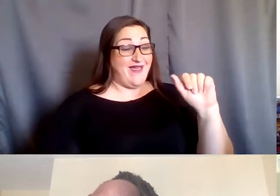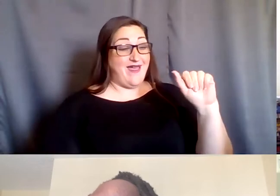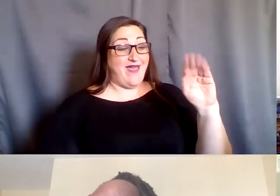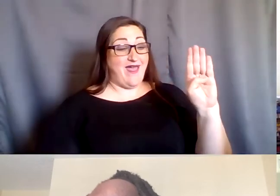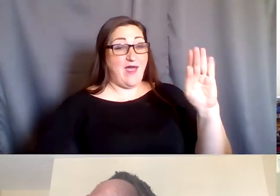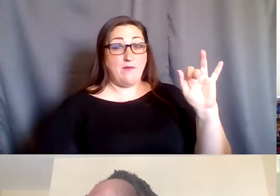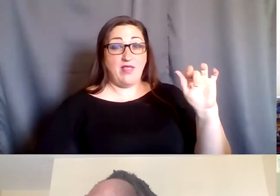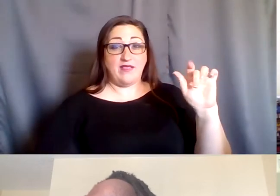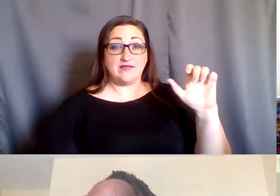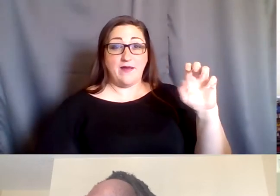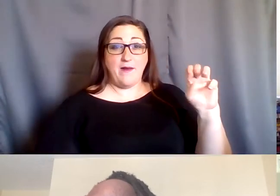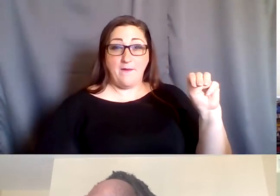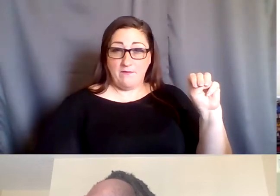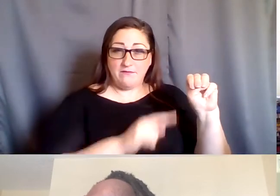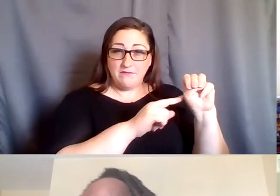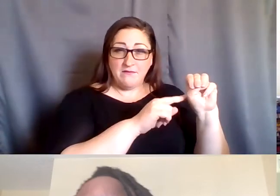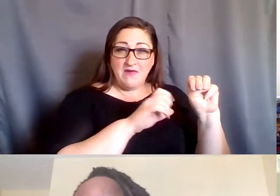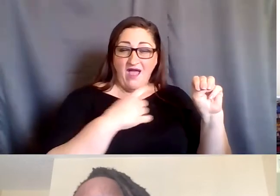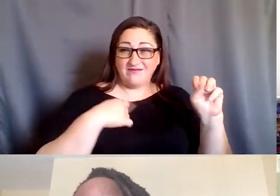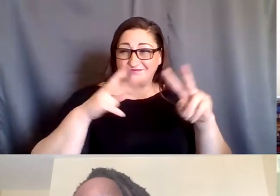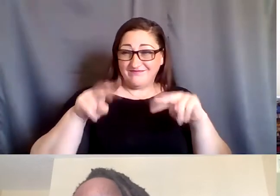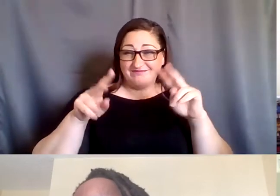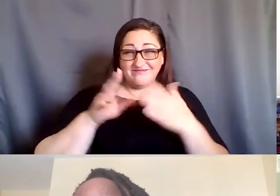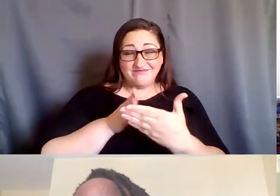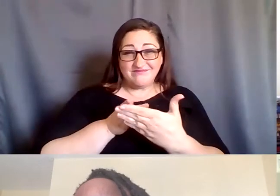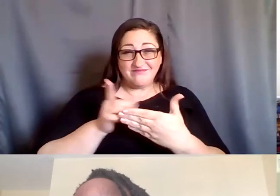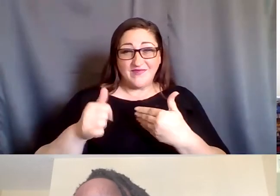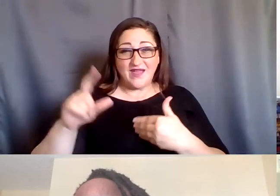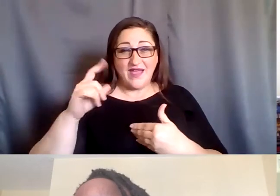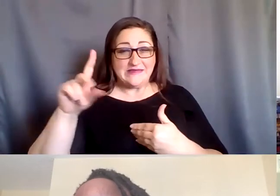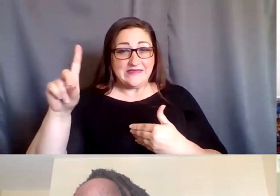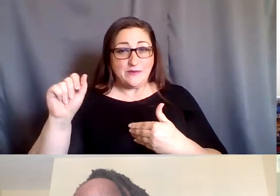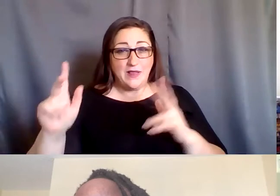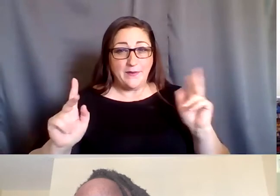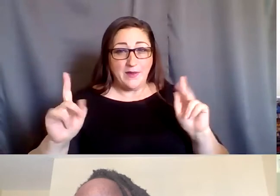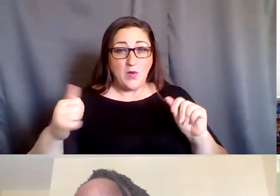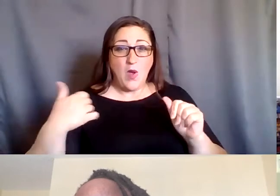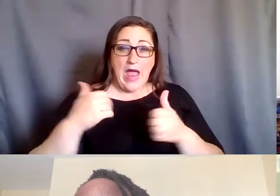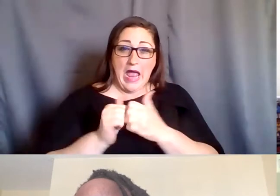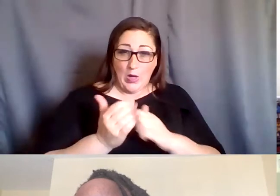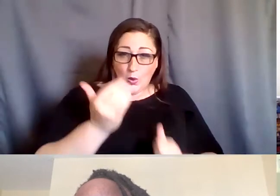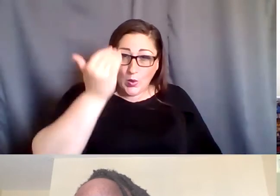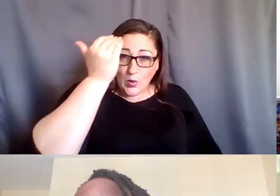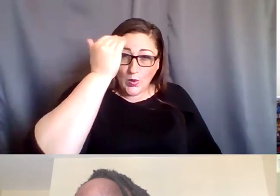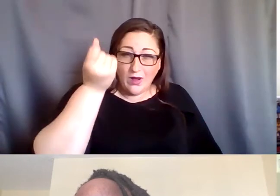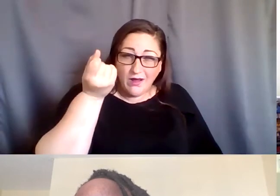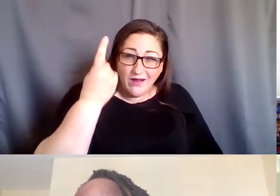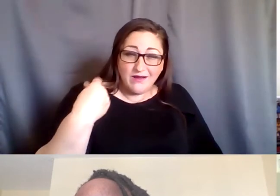And so my question is, how do you understand voting rights, voting disenfranchisement, and suppression